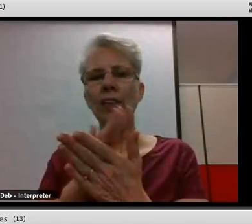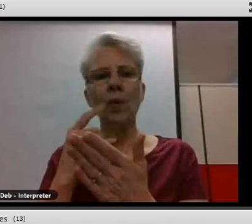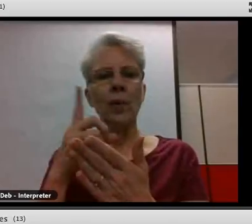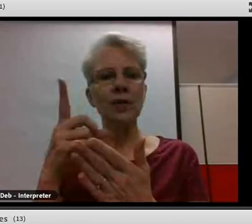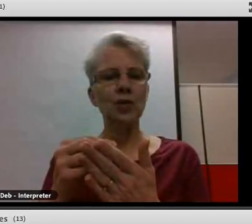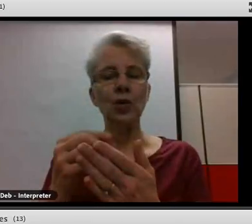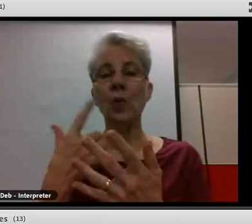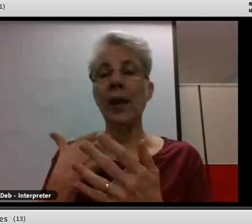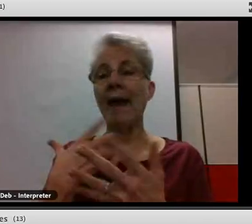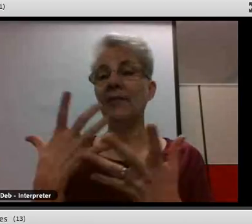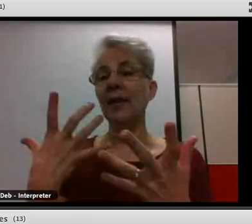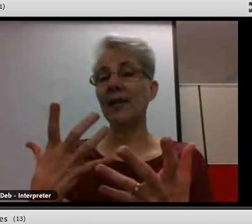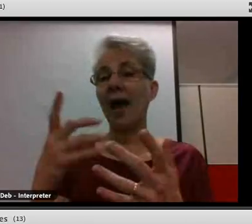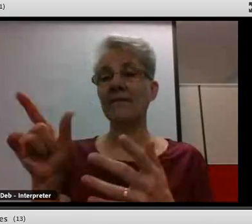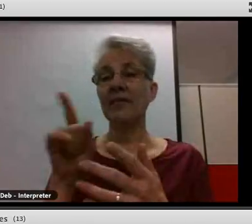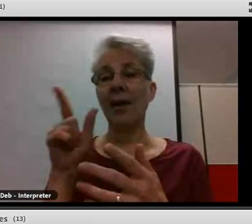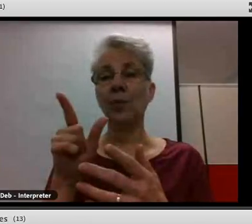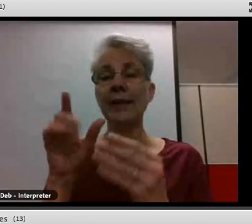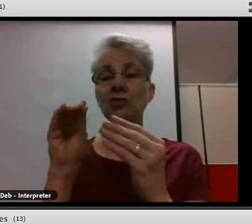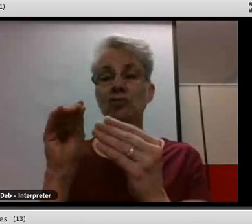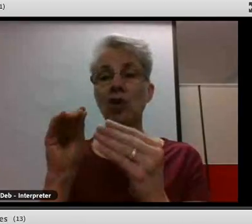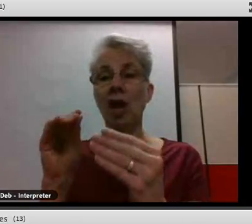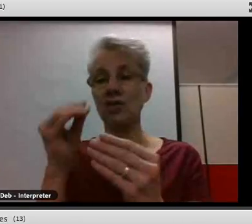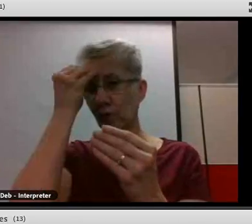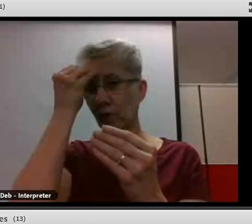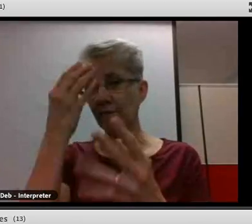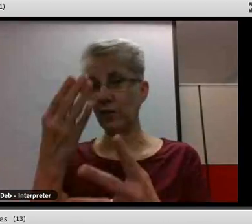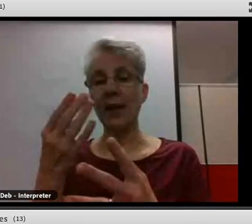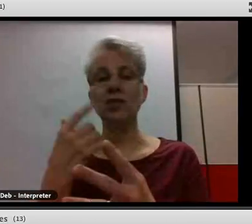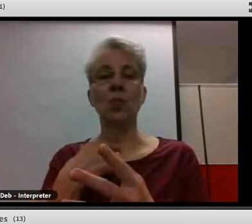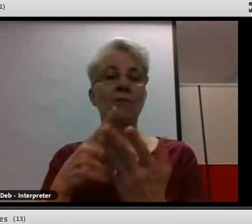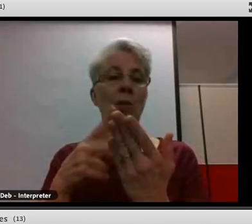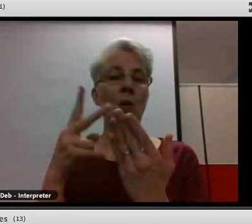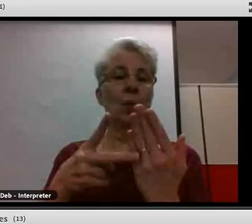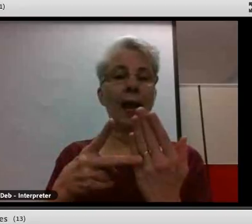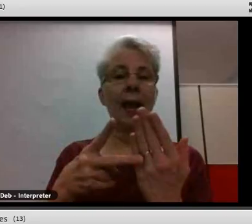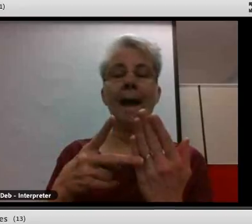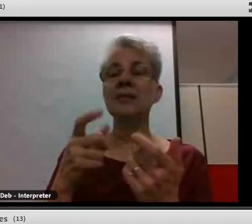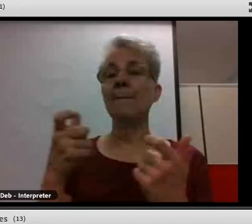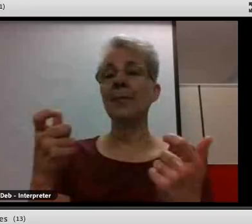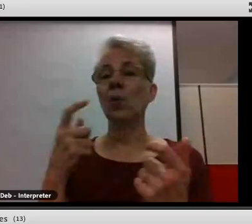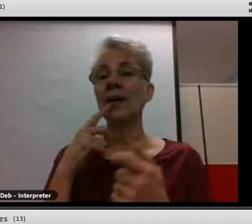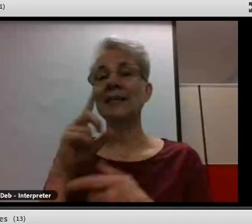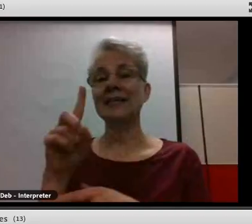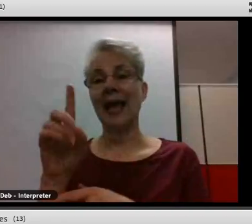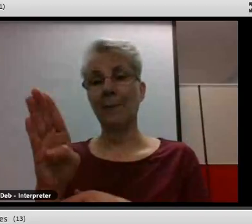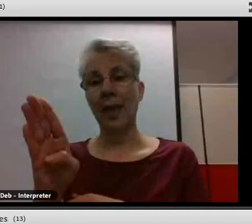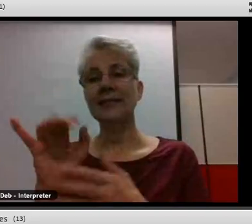Use icons and buttons consistently. Suggesting fixes when users make errors,